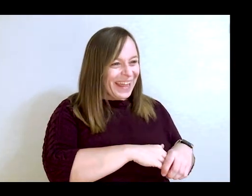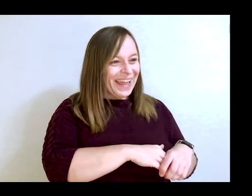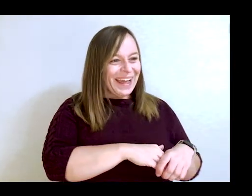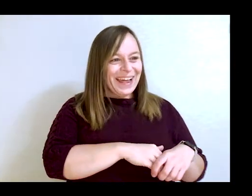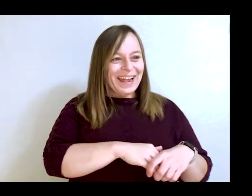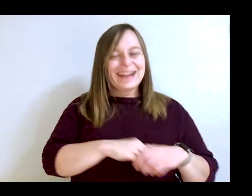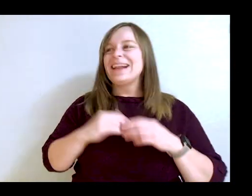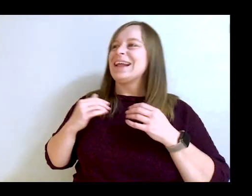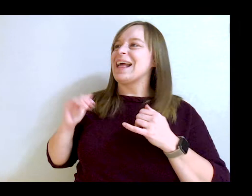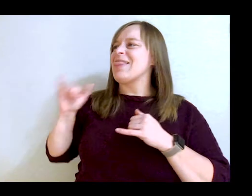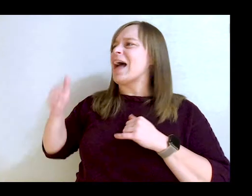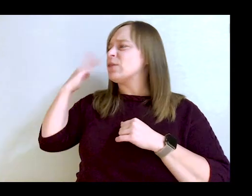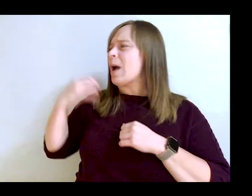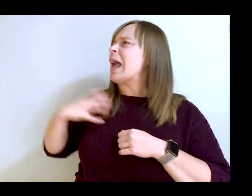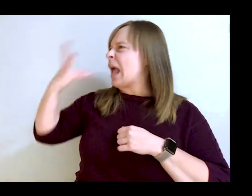N: Don't lie on the bench.